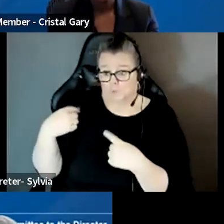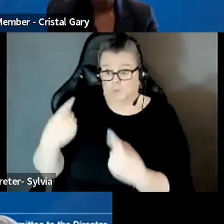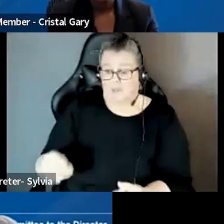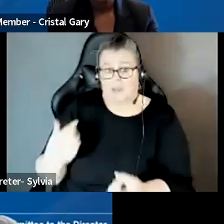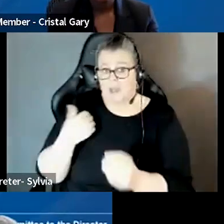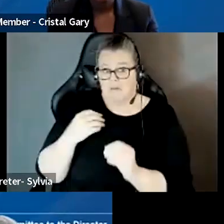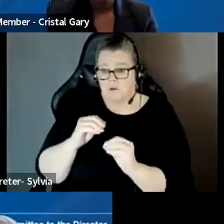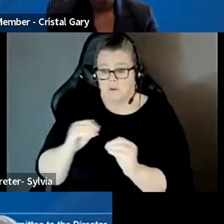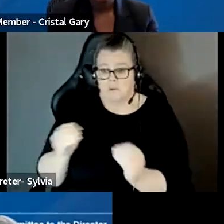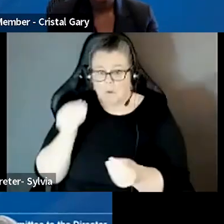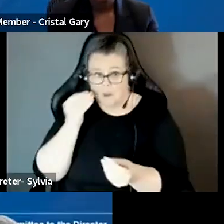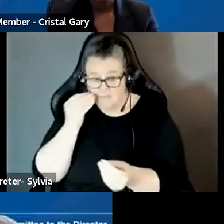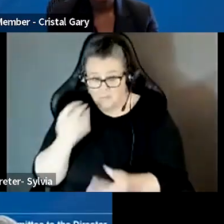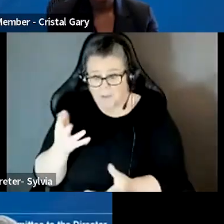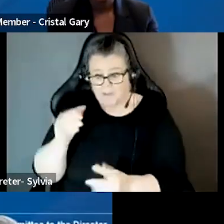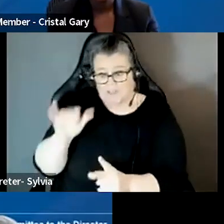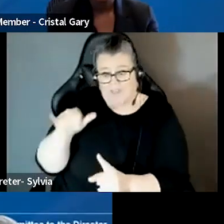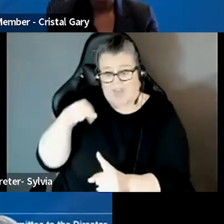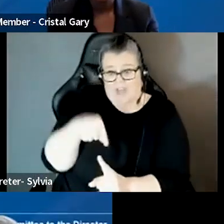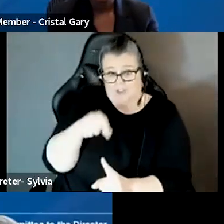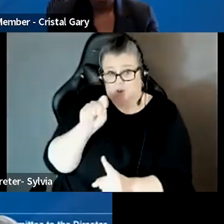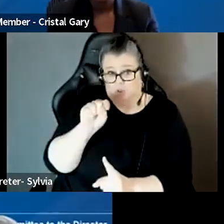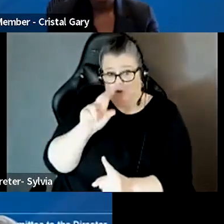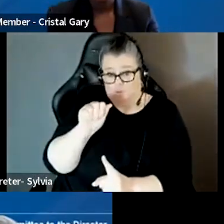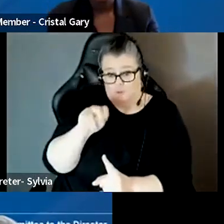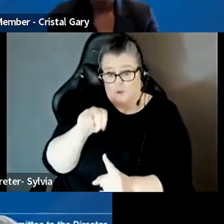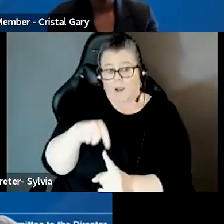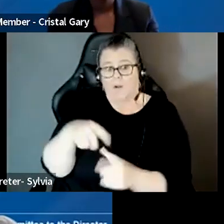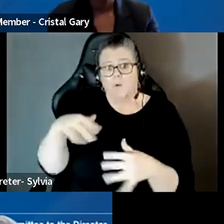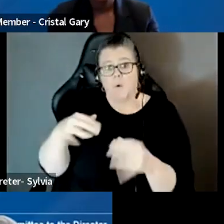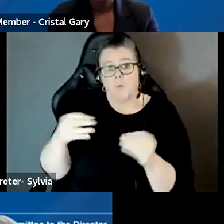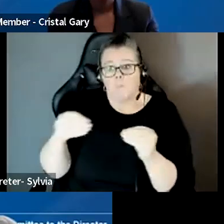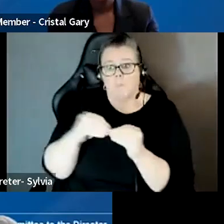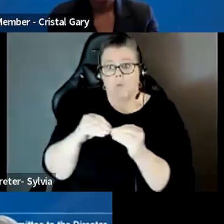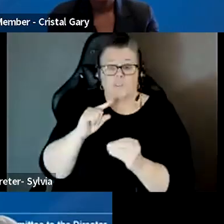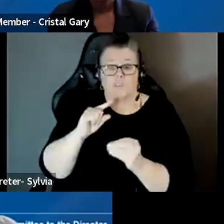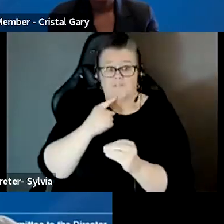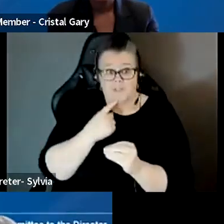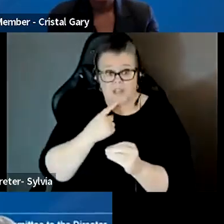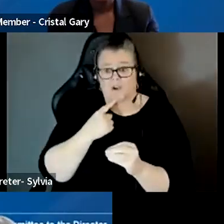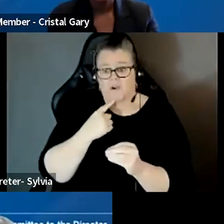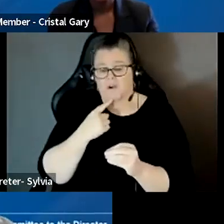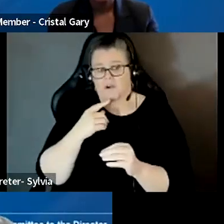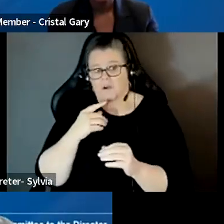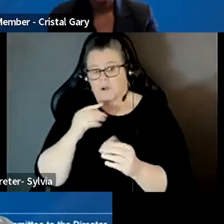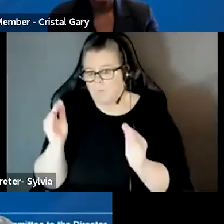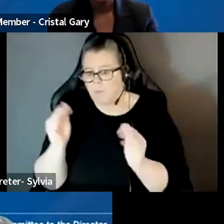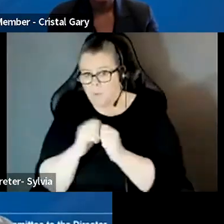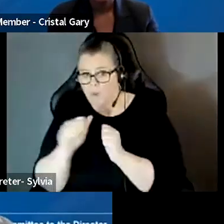that BA2.12.1 is more severe than the disease caused by other variants. It may be a little bit more transmissible,